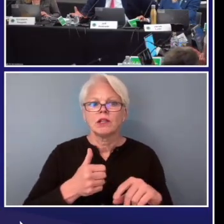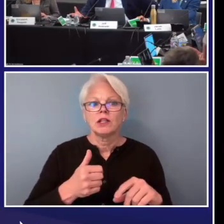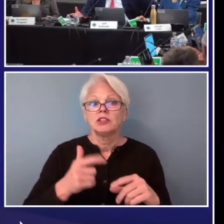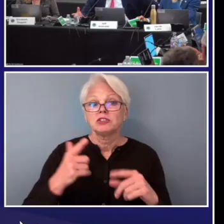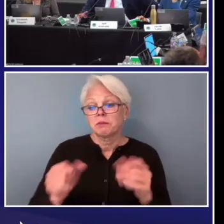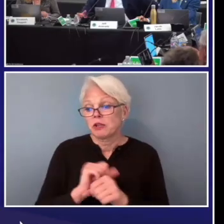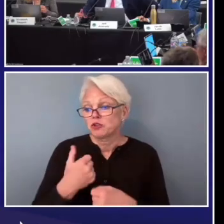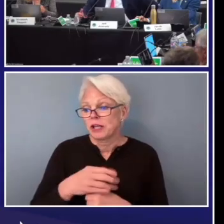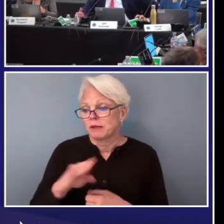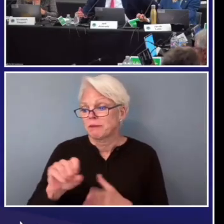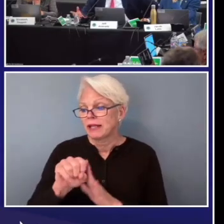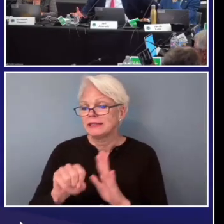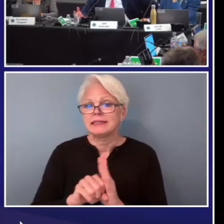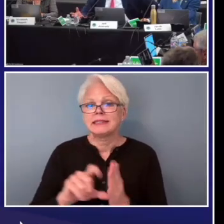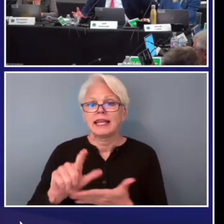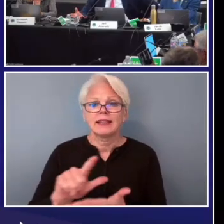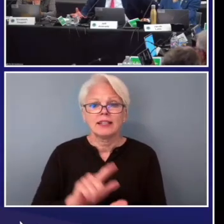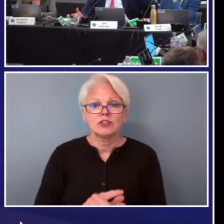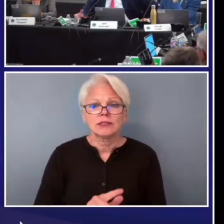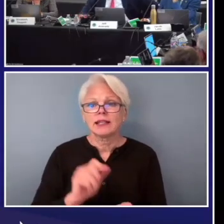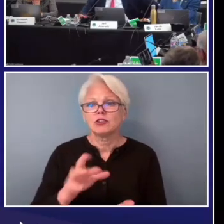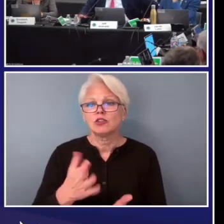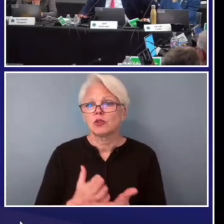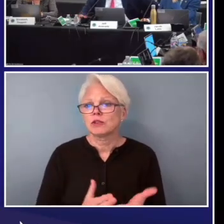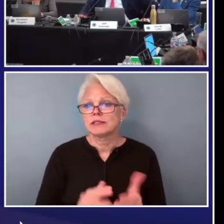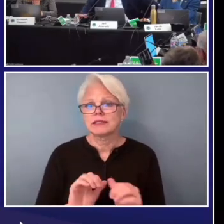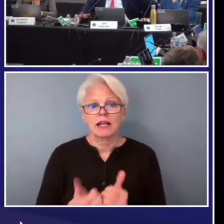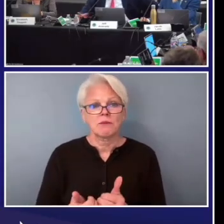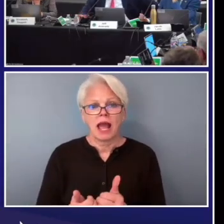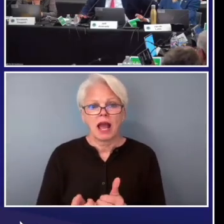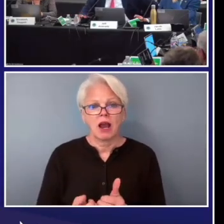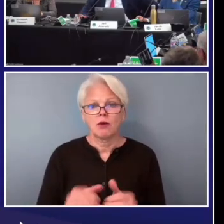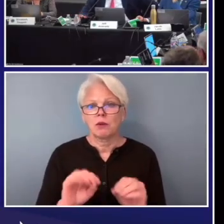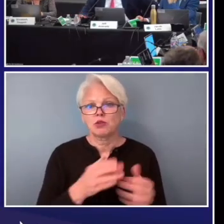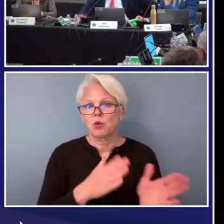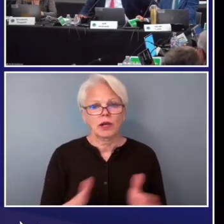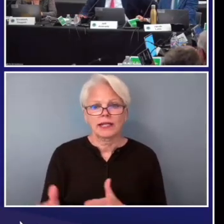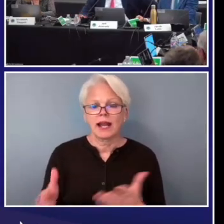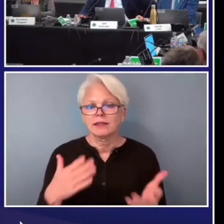or, you know, somehow or, you know, somehow organized, but we'll, we'll make sure that we have, um,